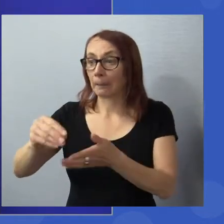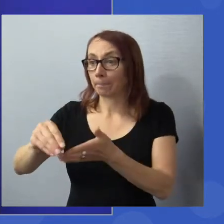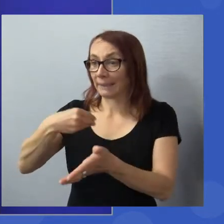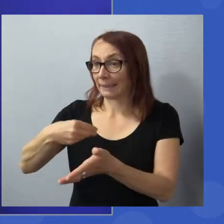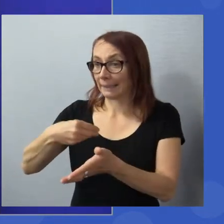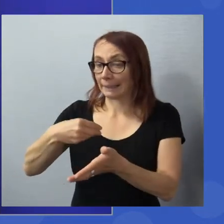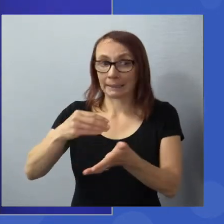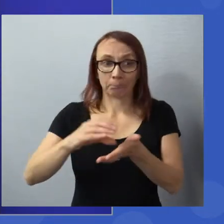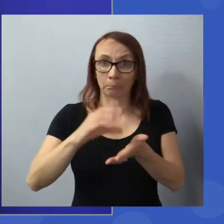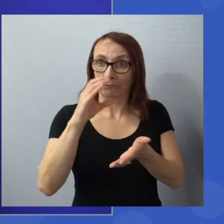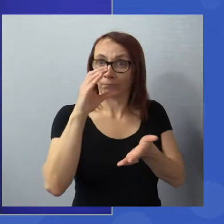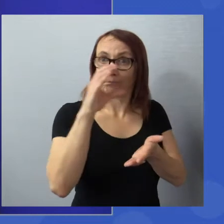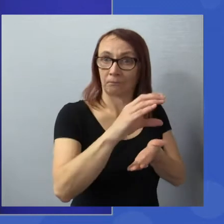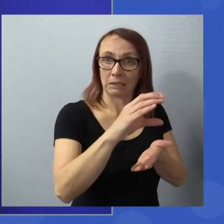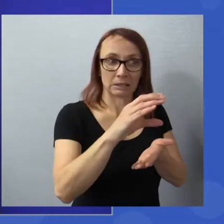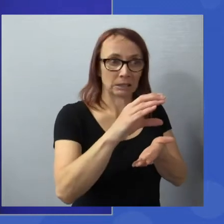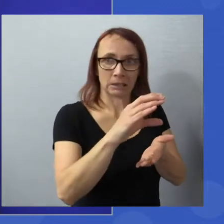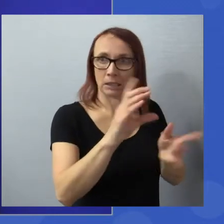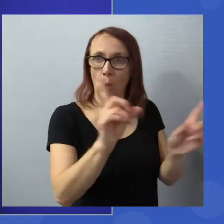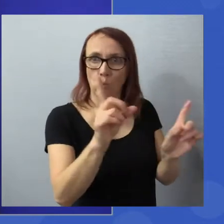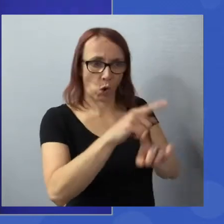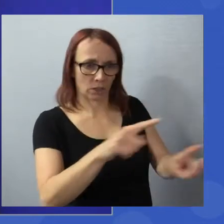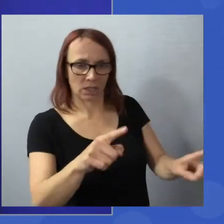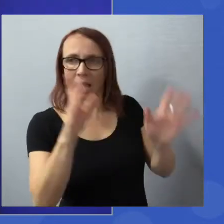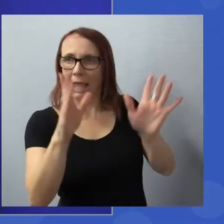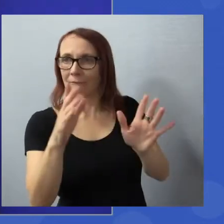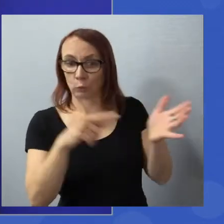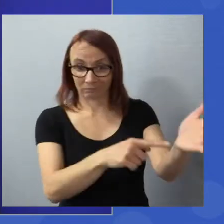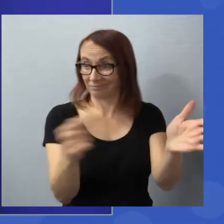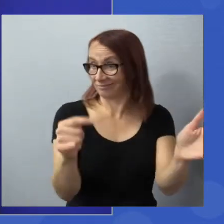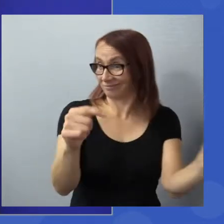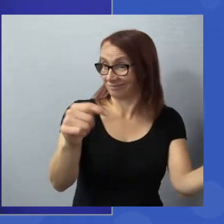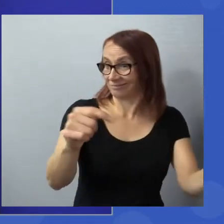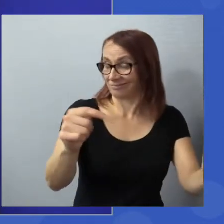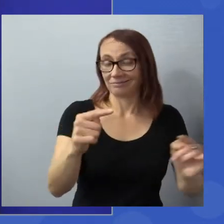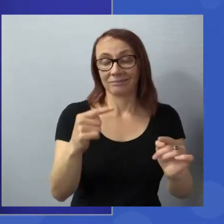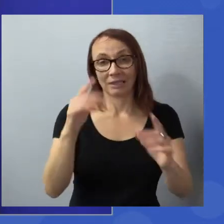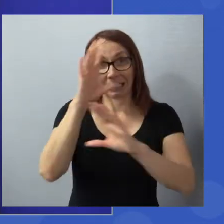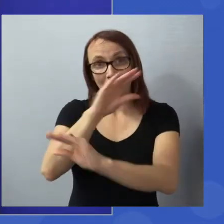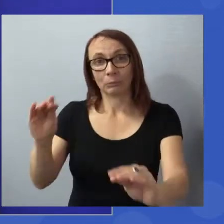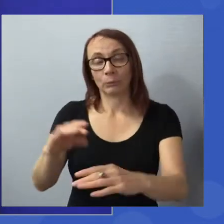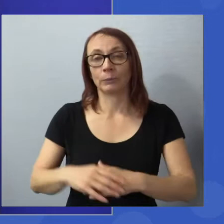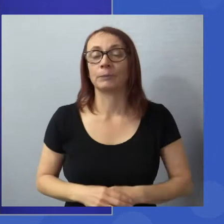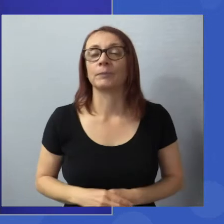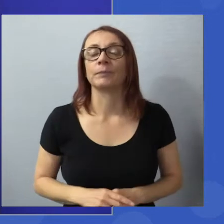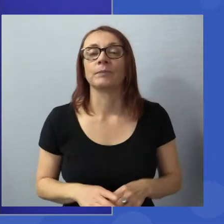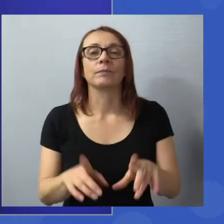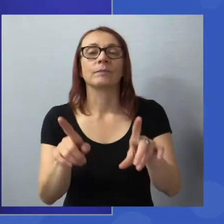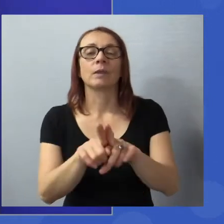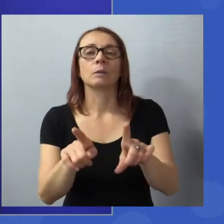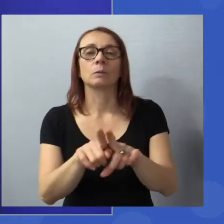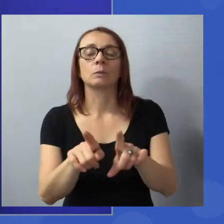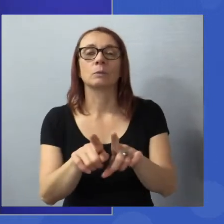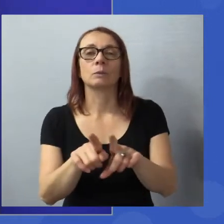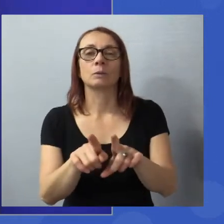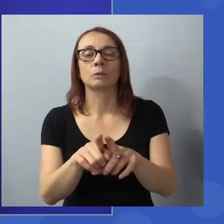of where taxes are gone and also it should be cap public and should be sorry